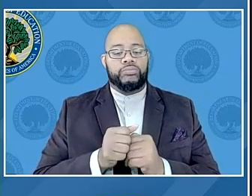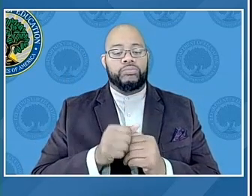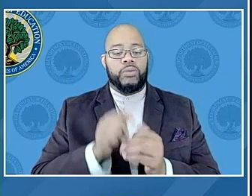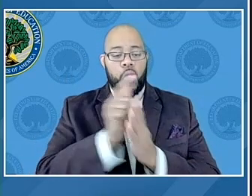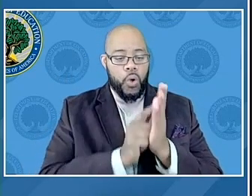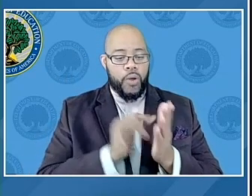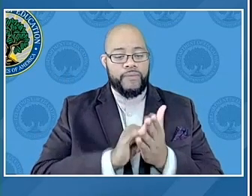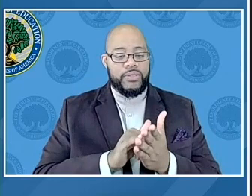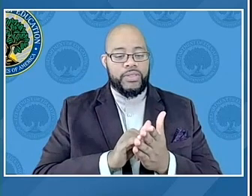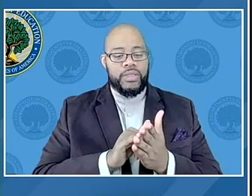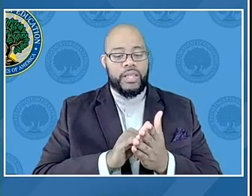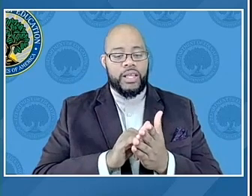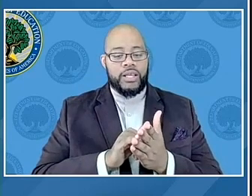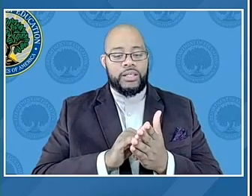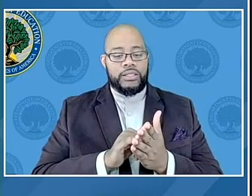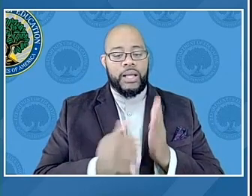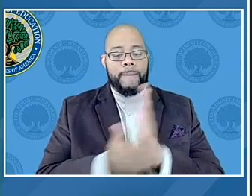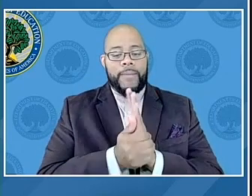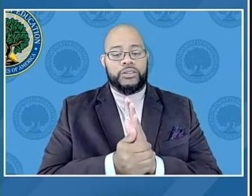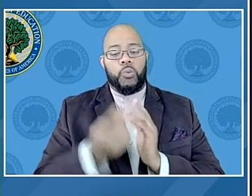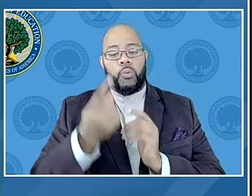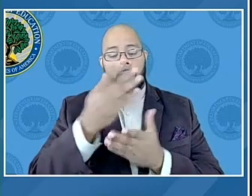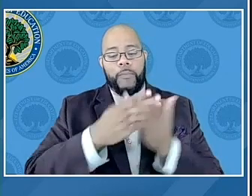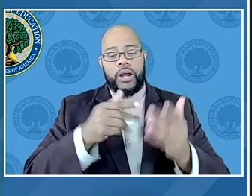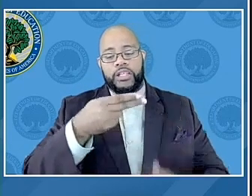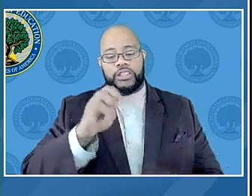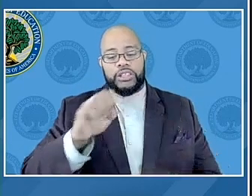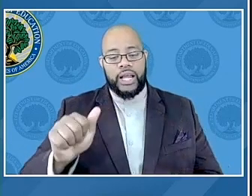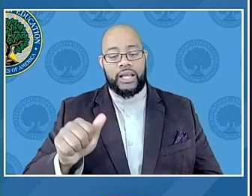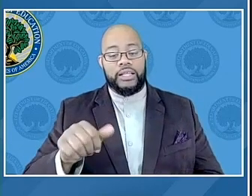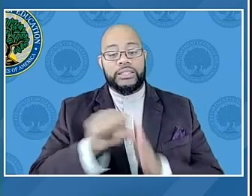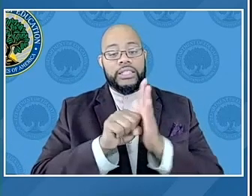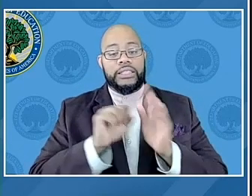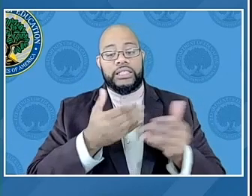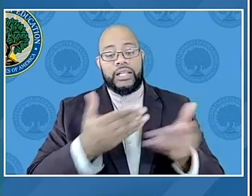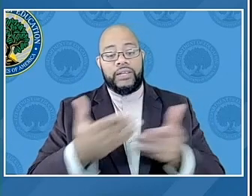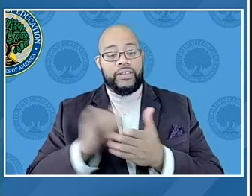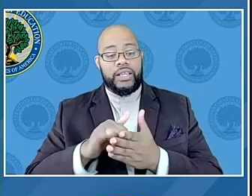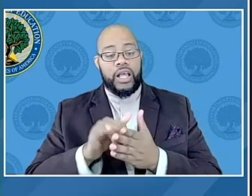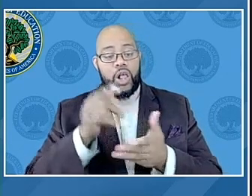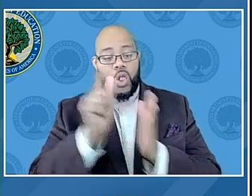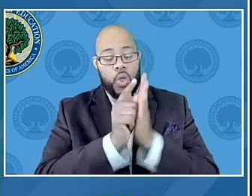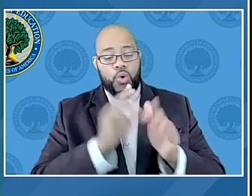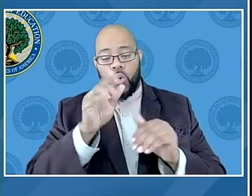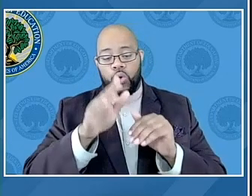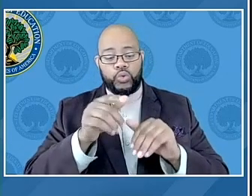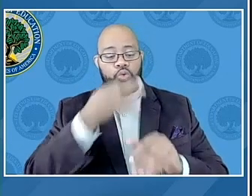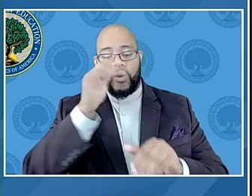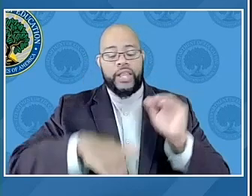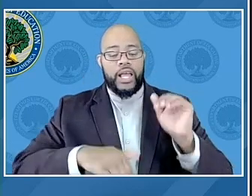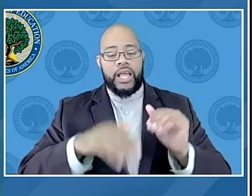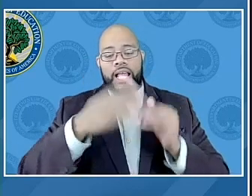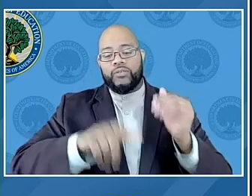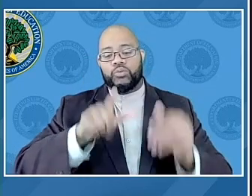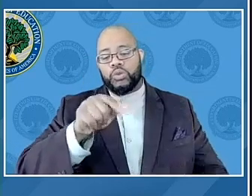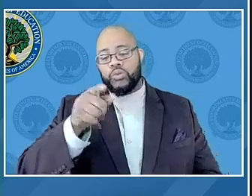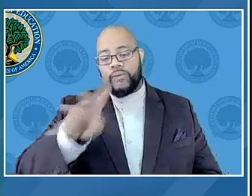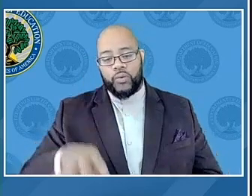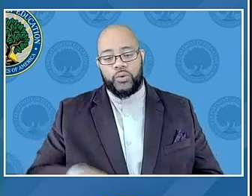section of the HEA and states it can deliver that law no sooner than the end of 2024, choking off its ability to deliver